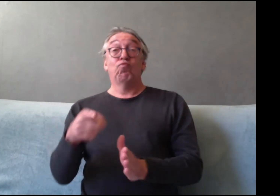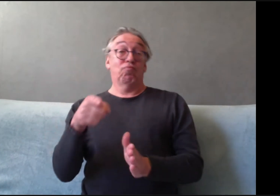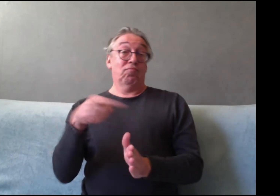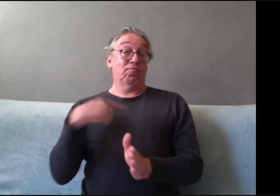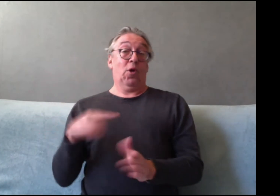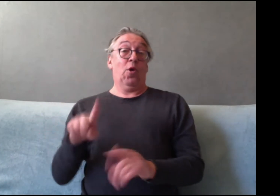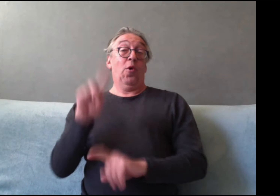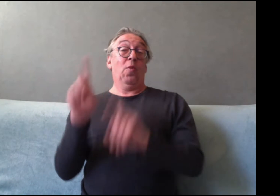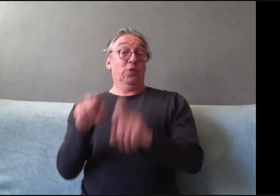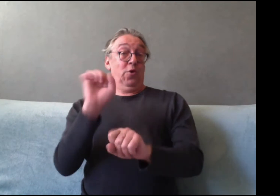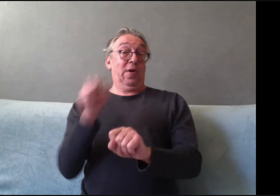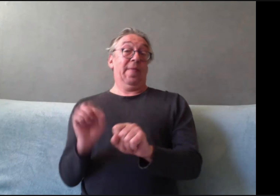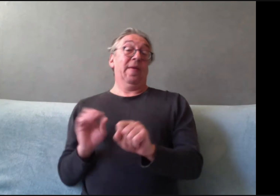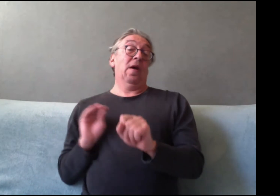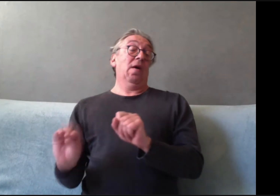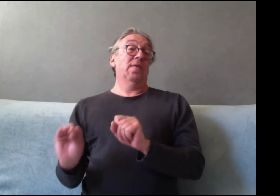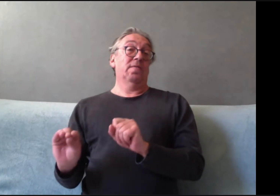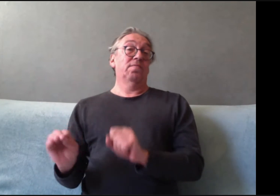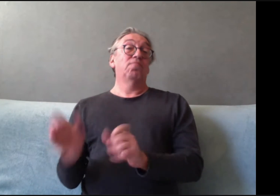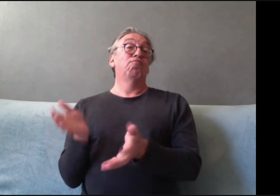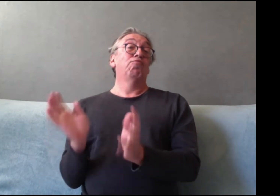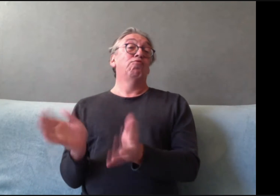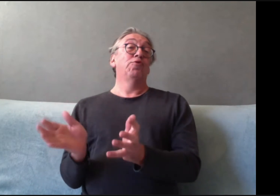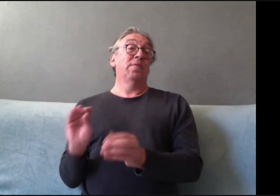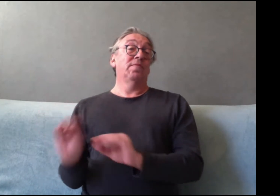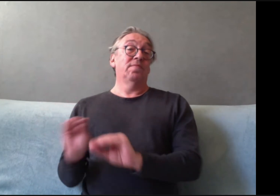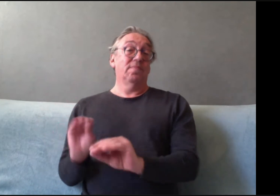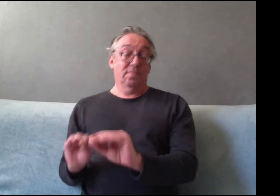I'll now give the floor to Yannis Vardastanis for the opening.